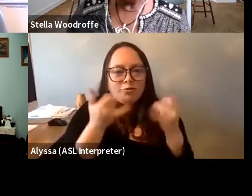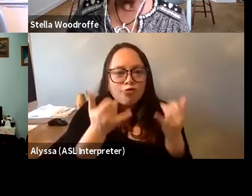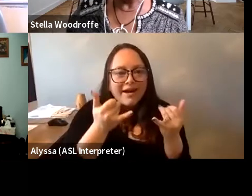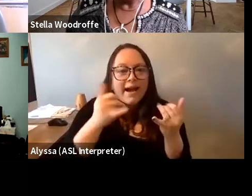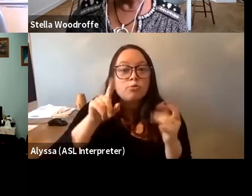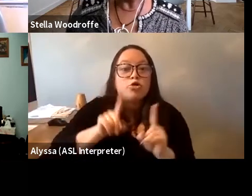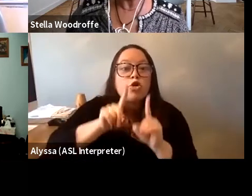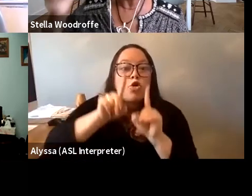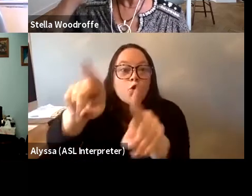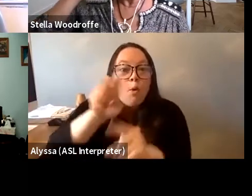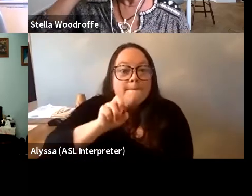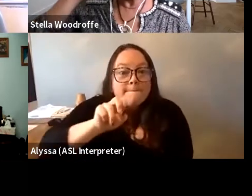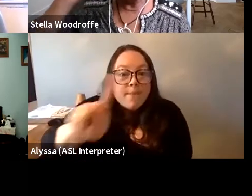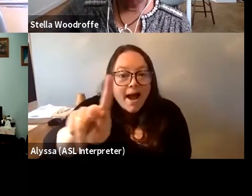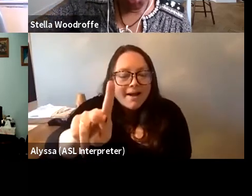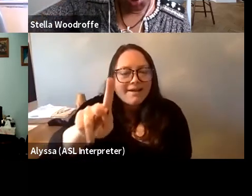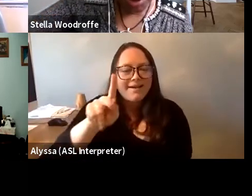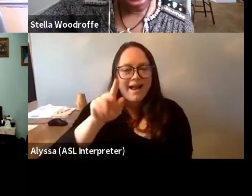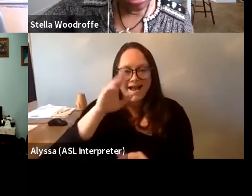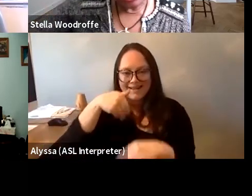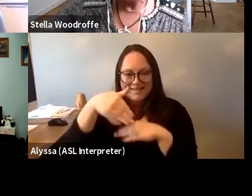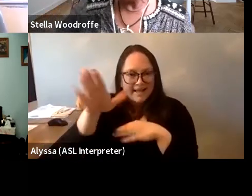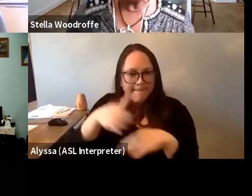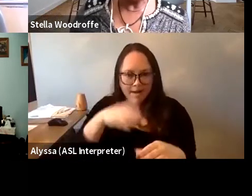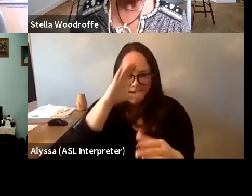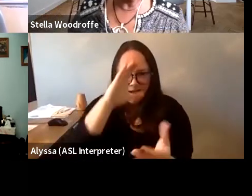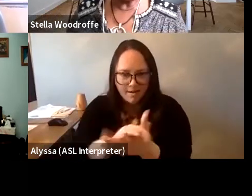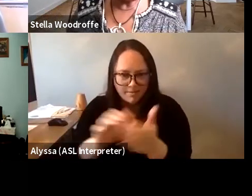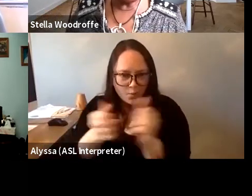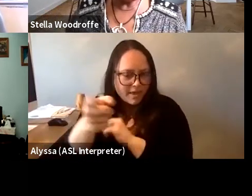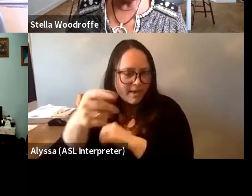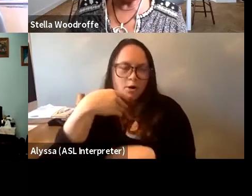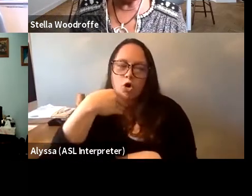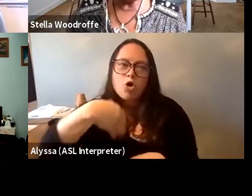I sent my husband. Just go and you know at times like that. The